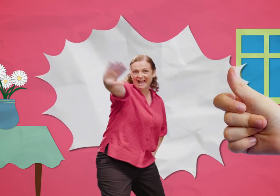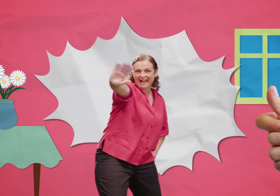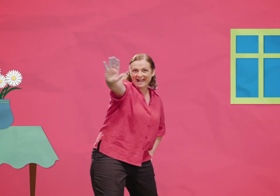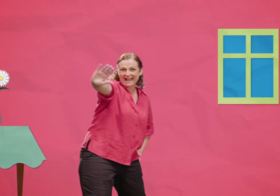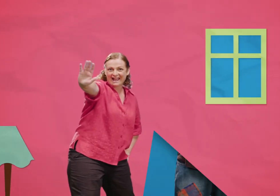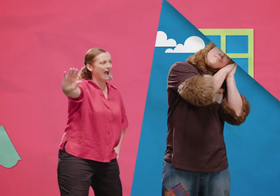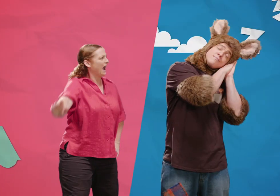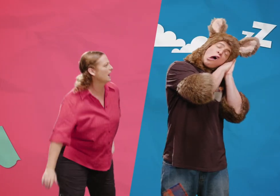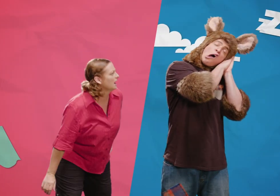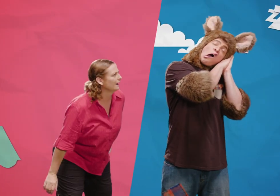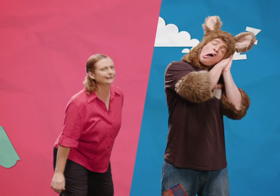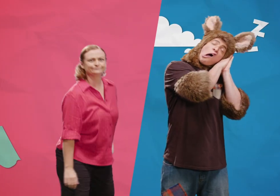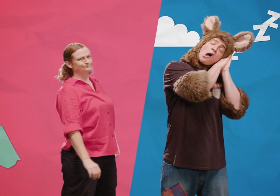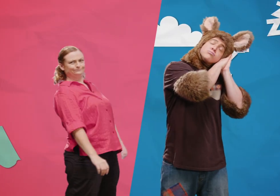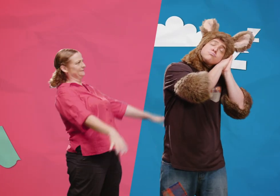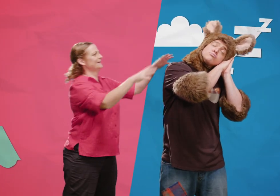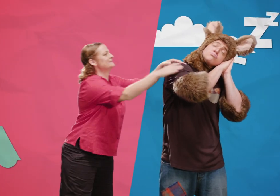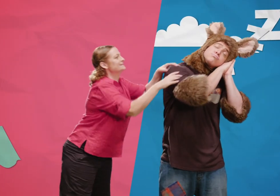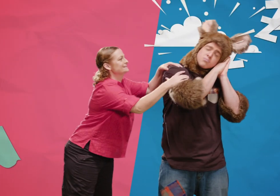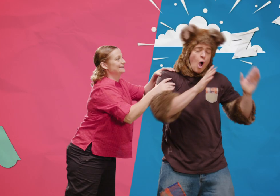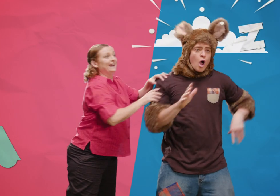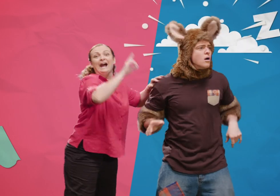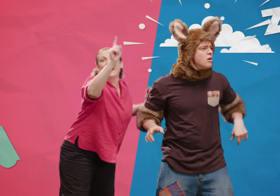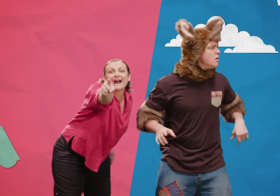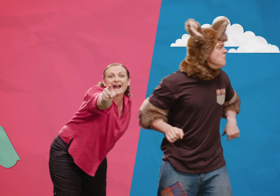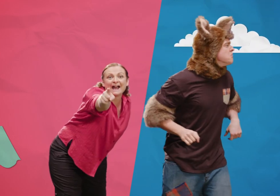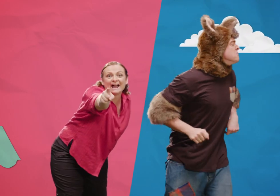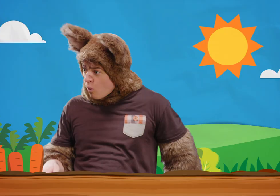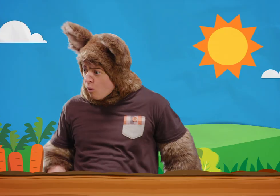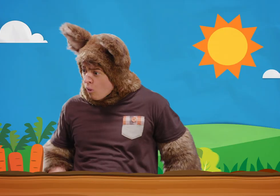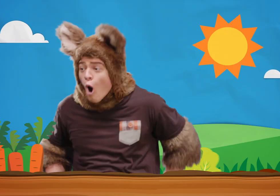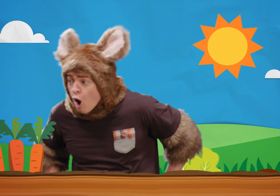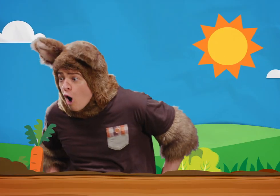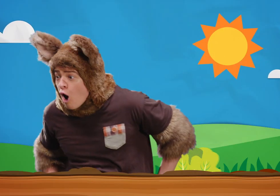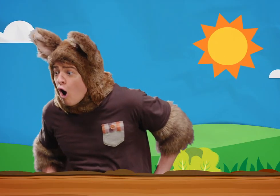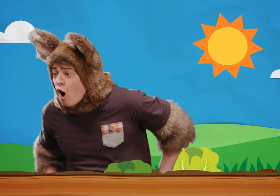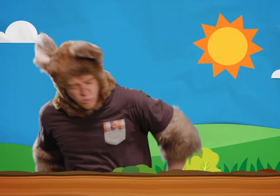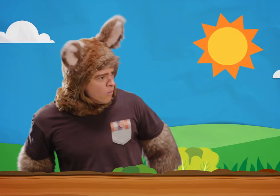Hello. (SNORES) Huh? Look. Oh!